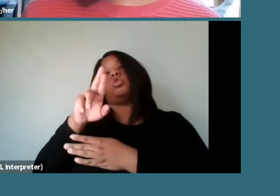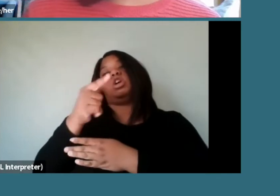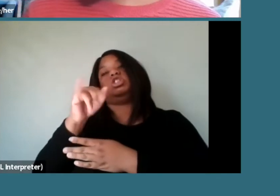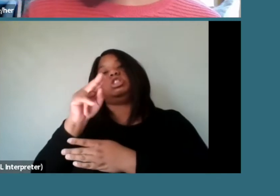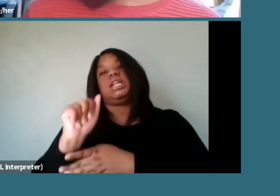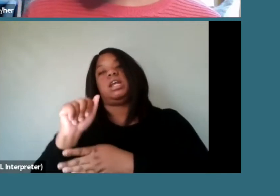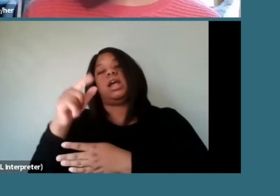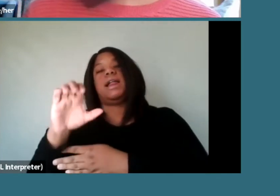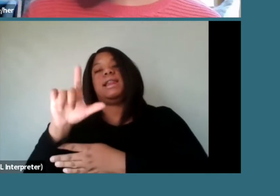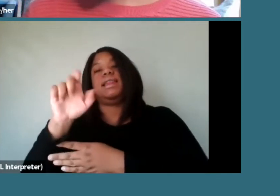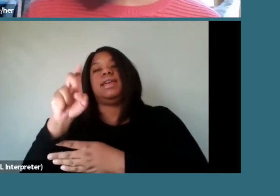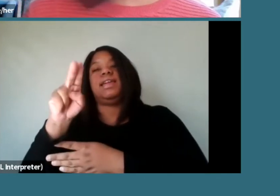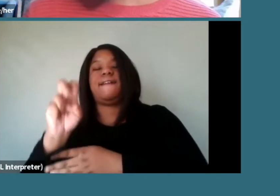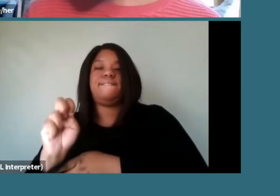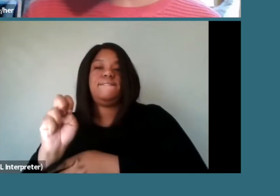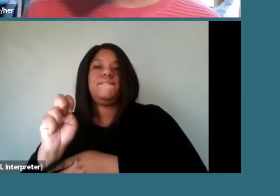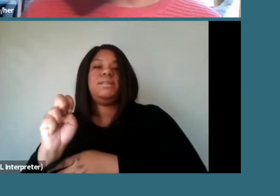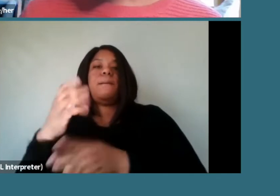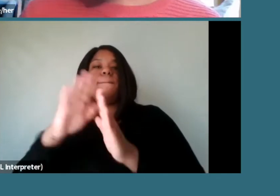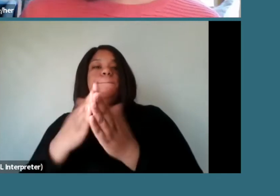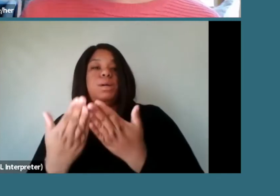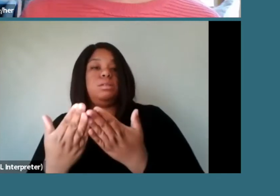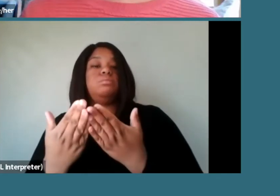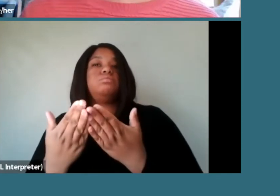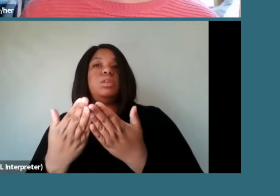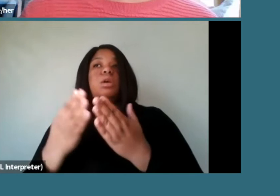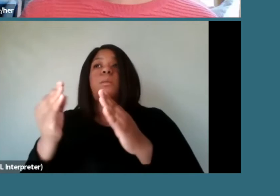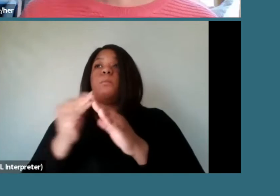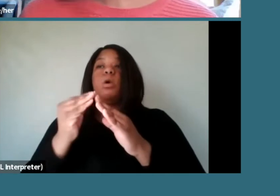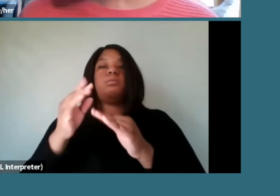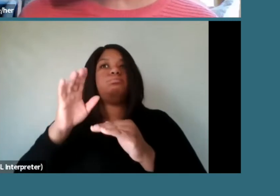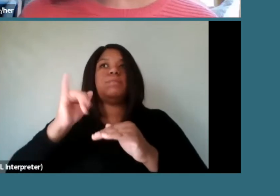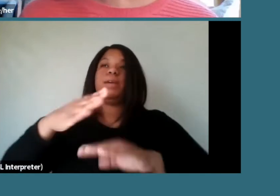‘More Than Meets The Eye: What Blindness Brings to Art’. It's a fun read.